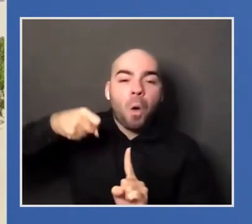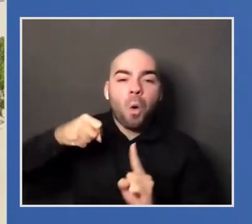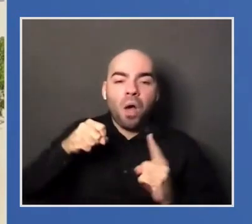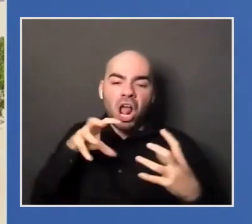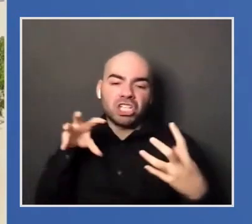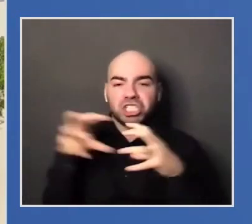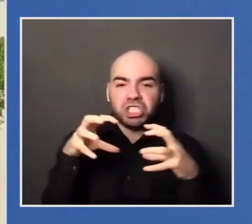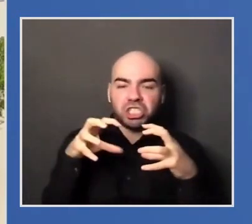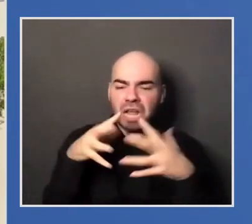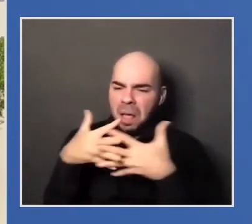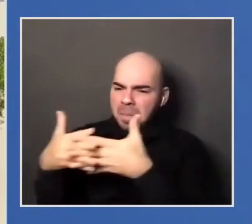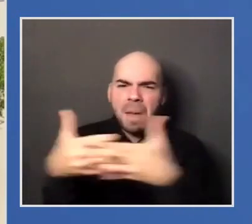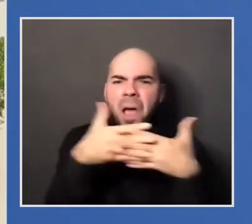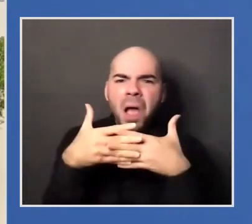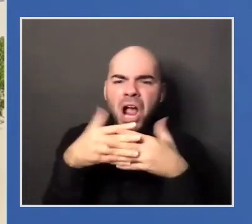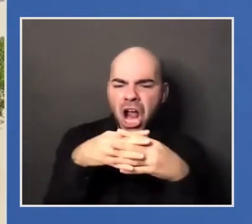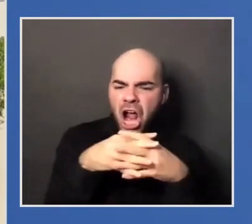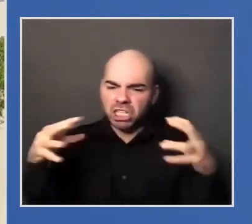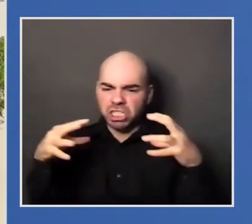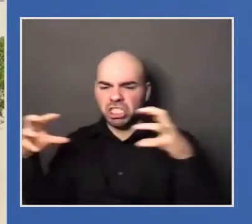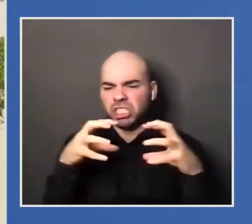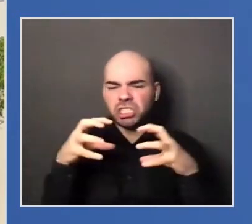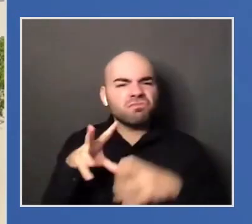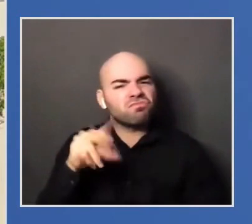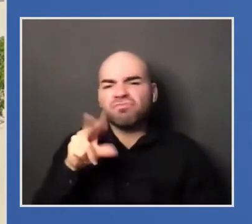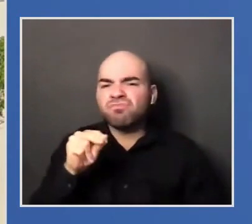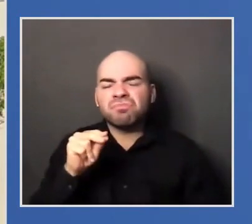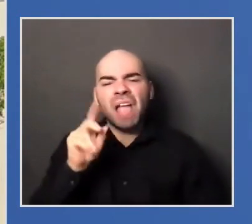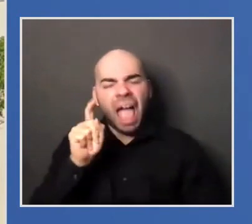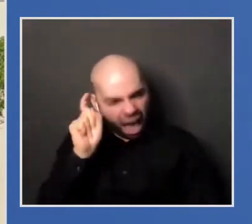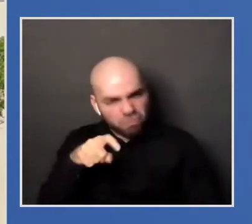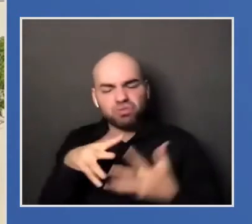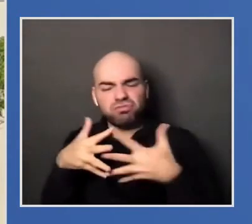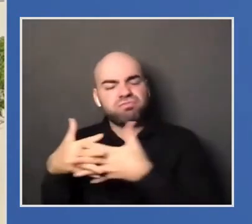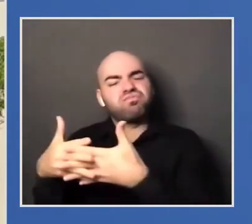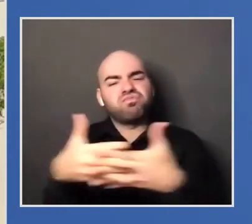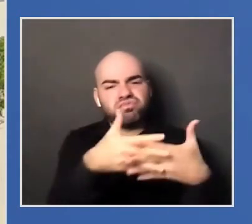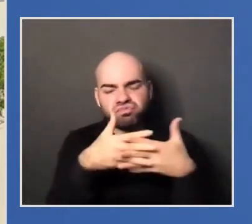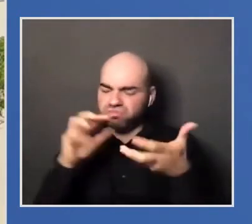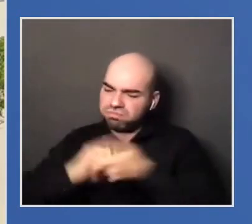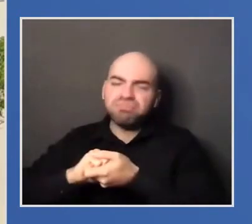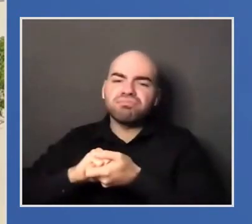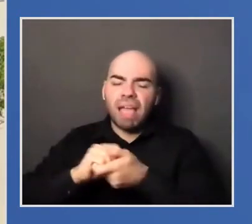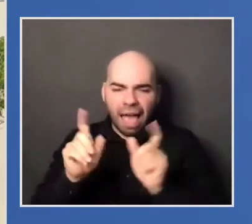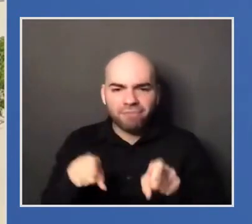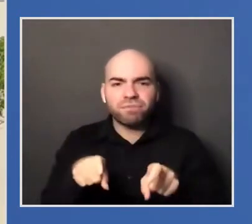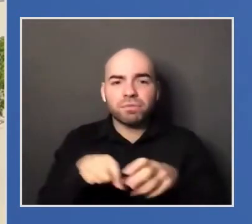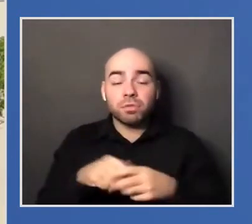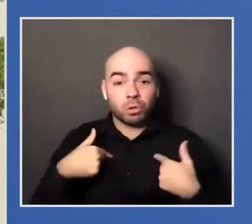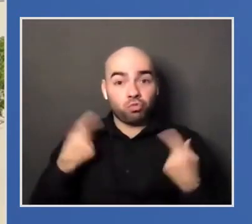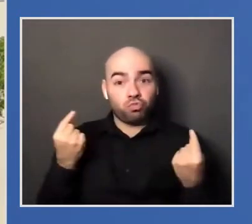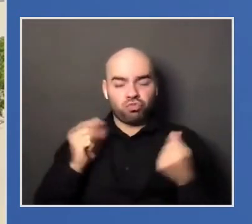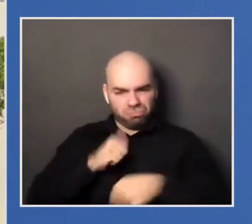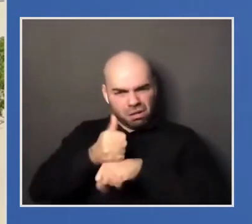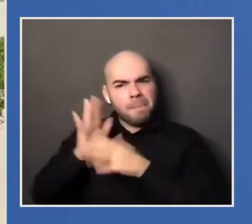BUT I WILL GOVERN AS AN AMERICAN PROCESS TO READ UNITE